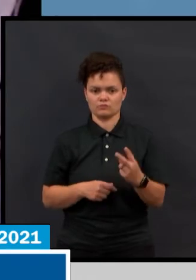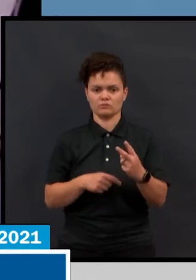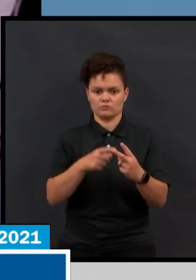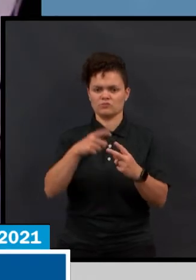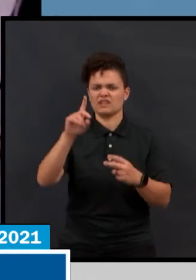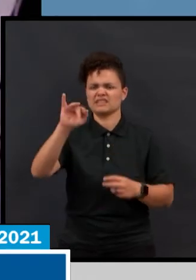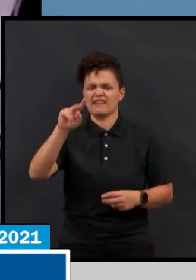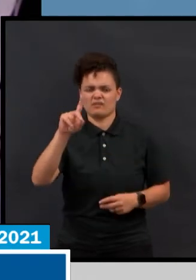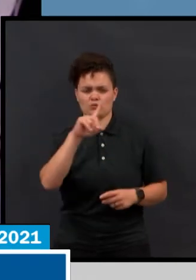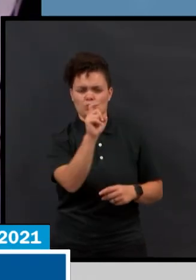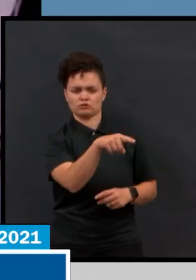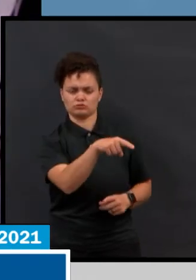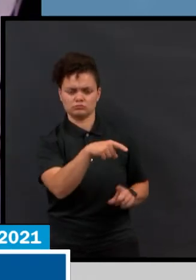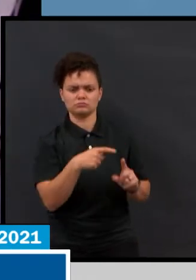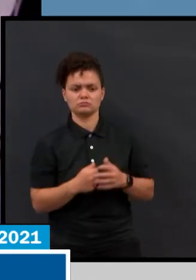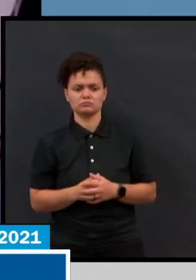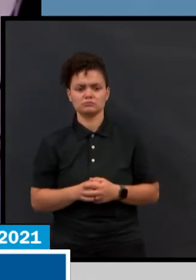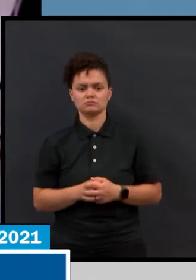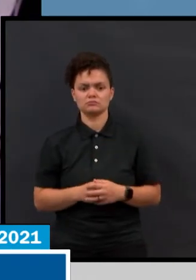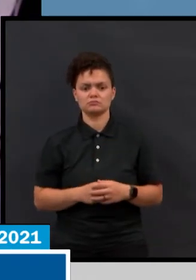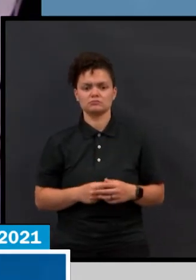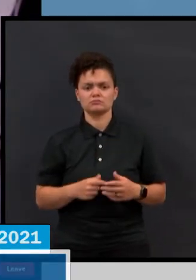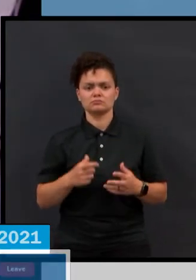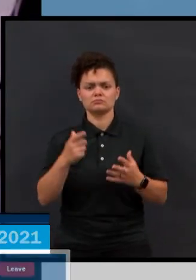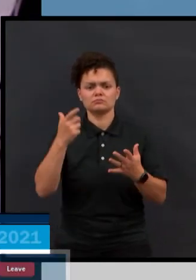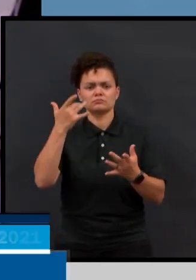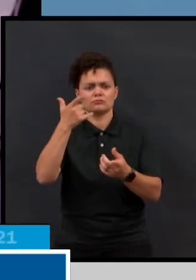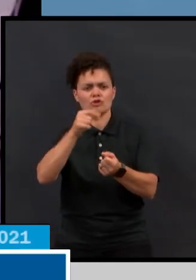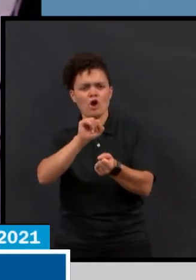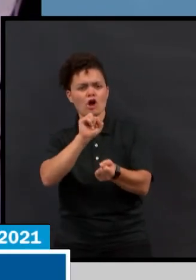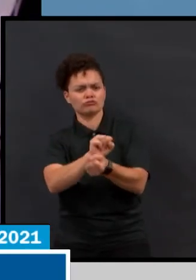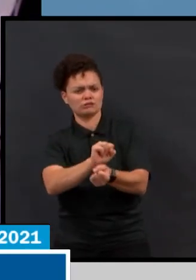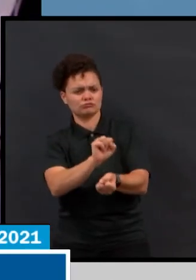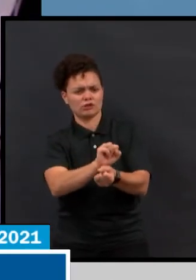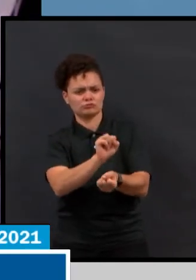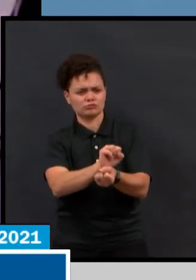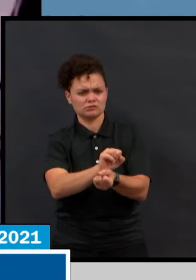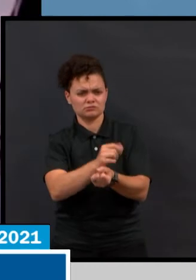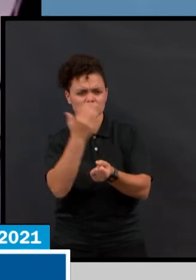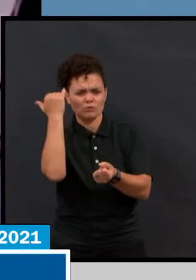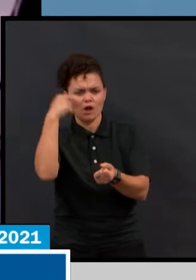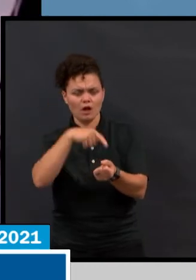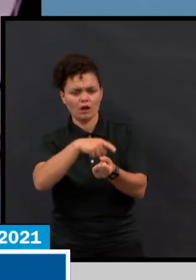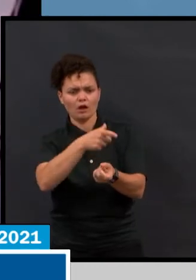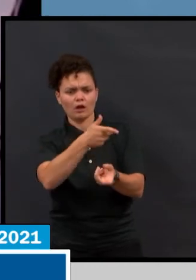end in quickly releasing the criminal back to the streets to just recommit the same crimes